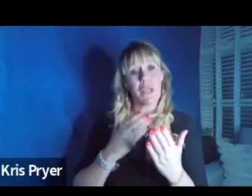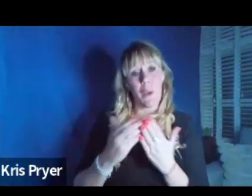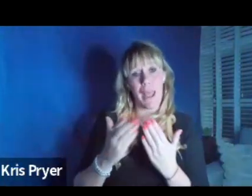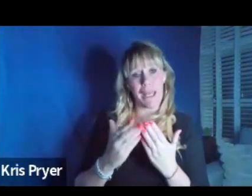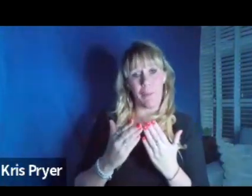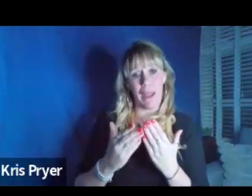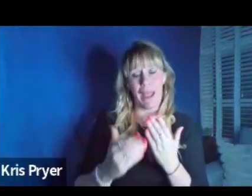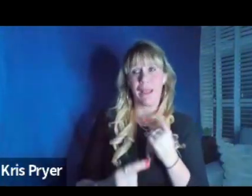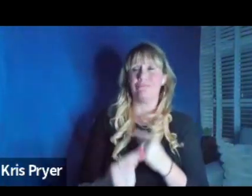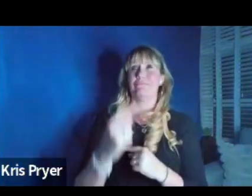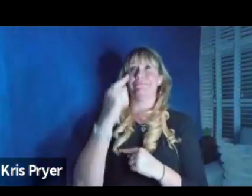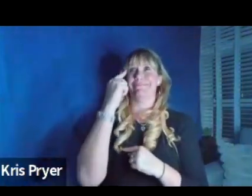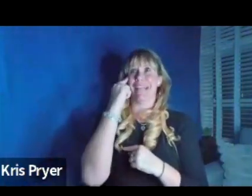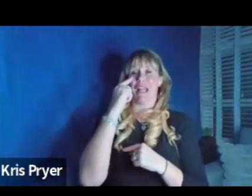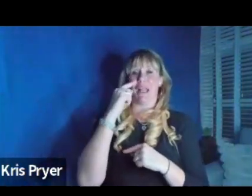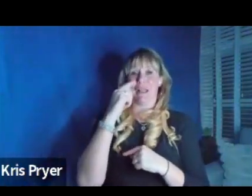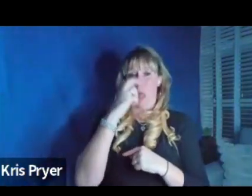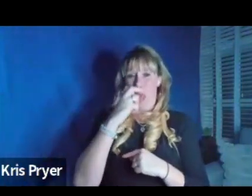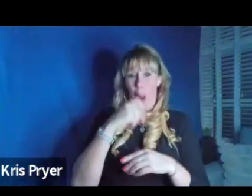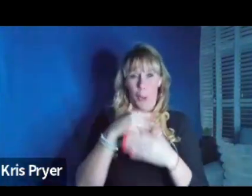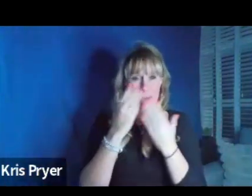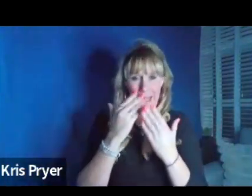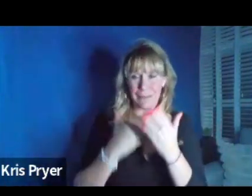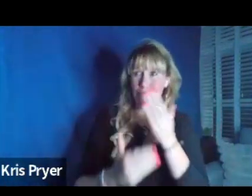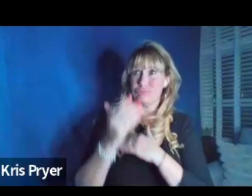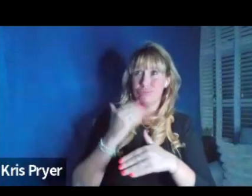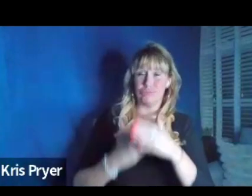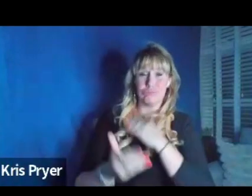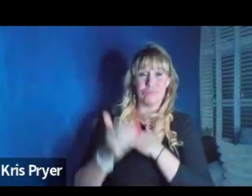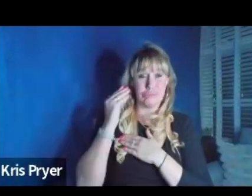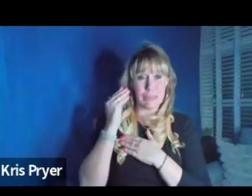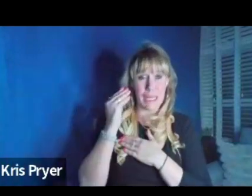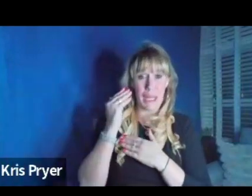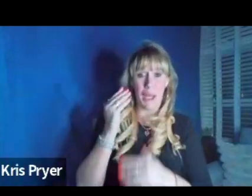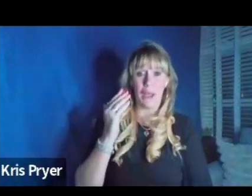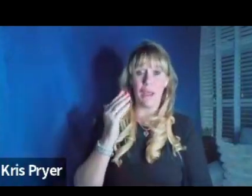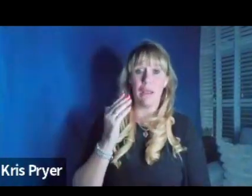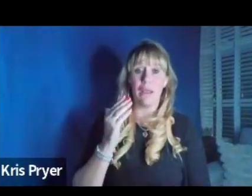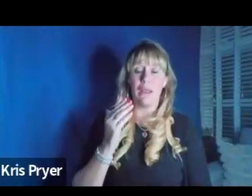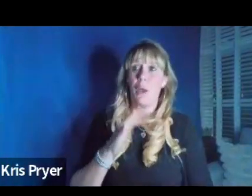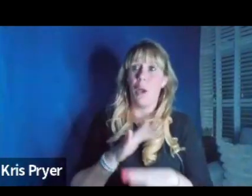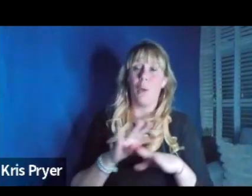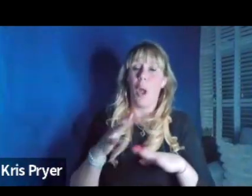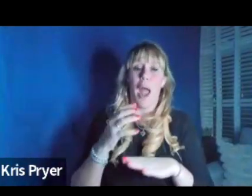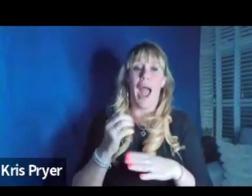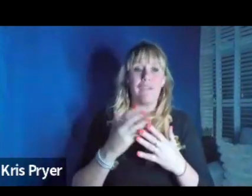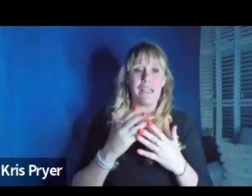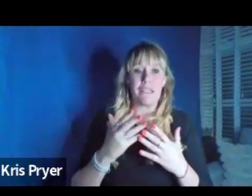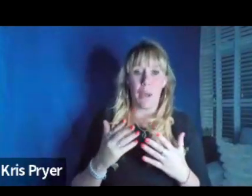back to the old days when we had 'it', we don't have it so much anymore these days but back in the old days when we had it